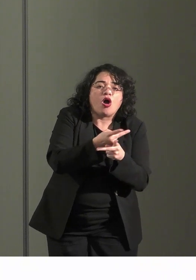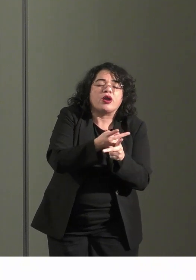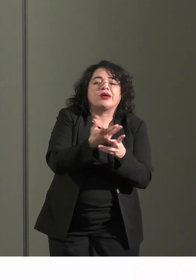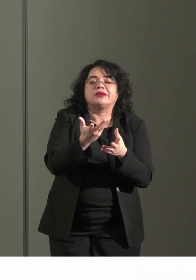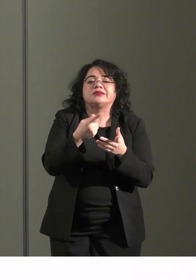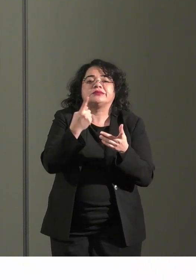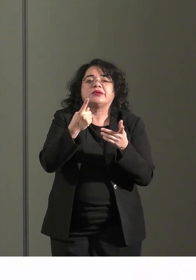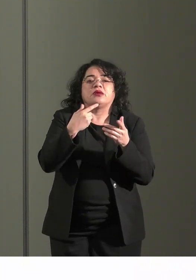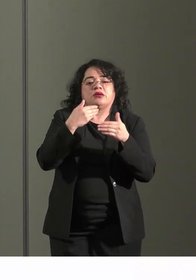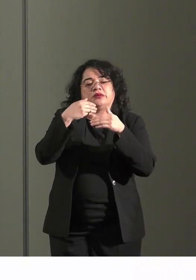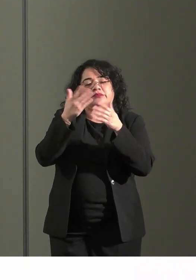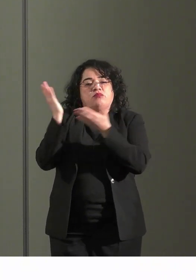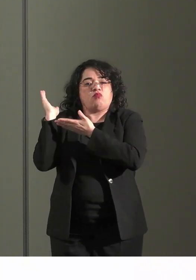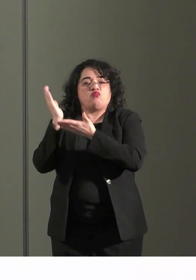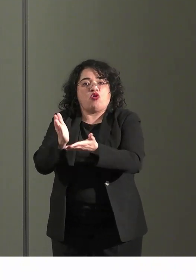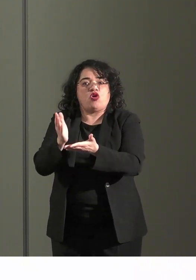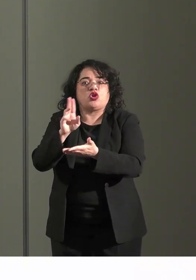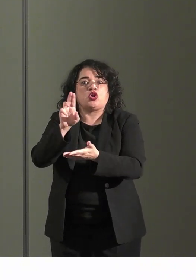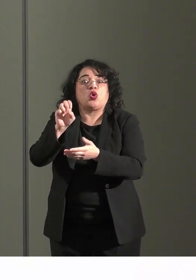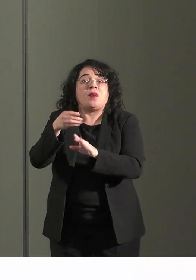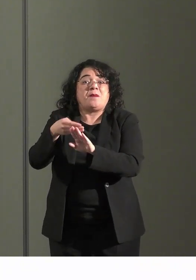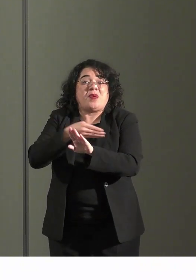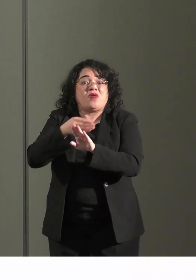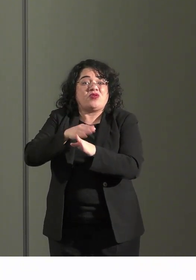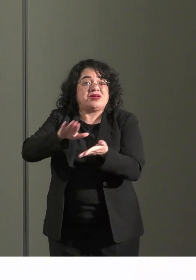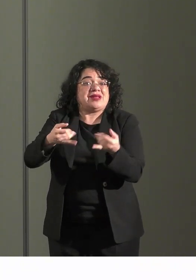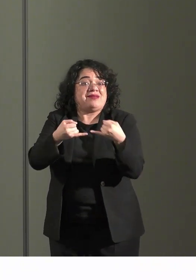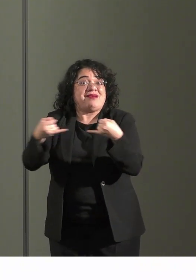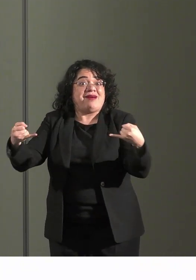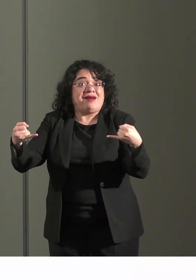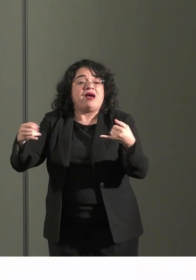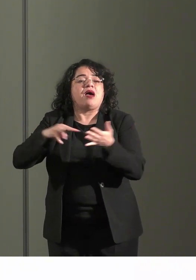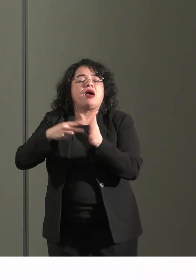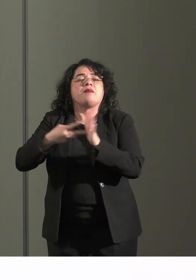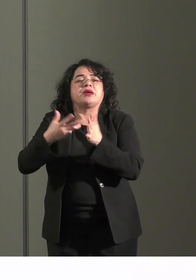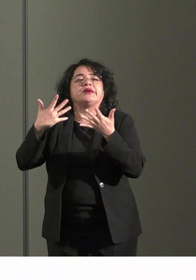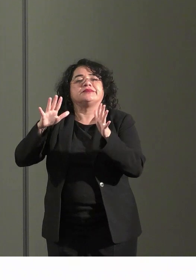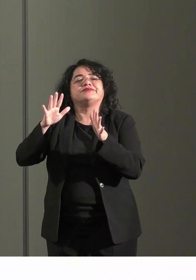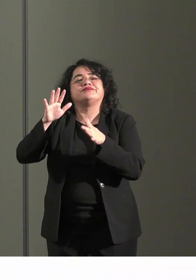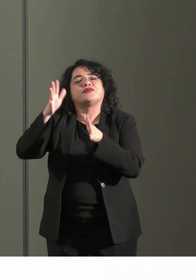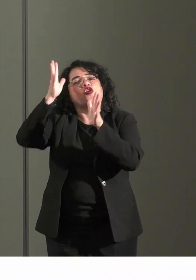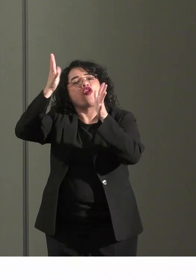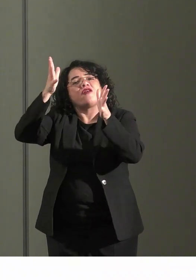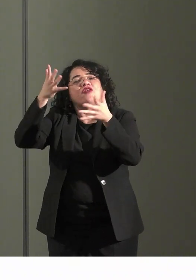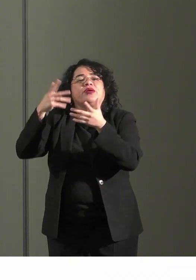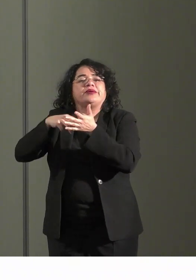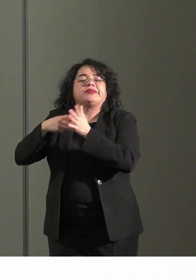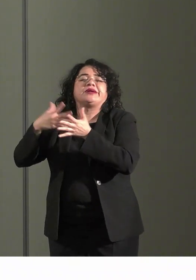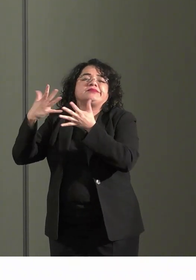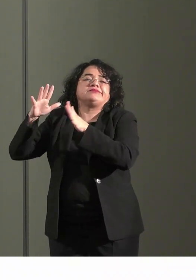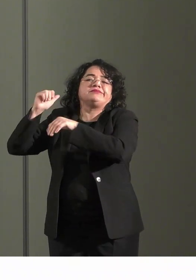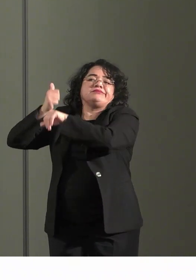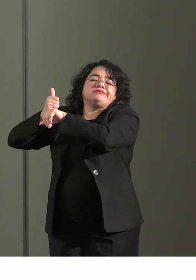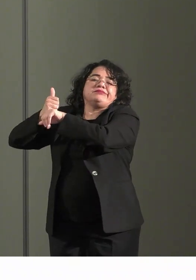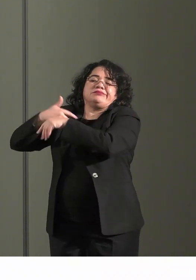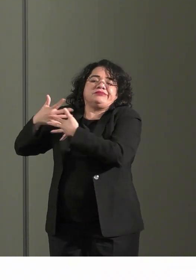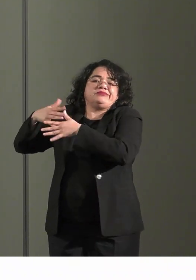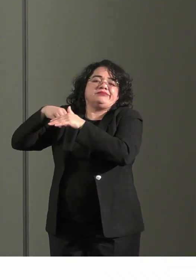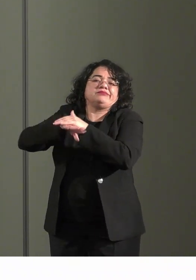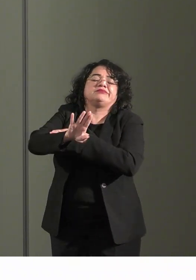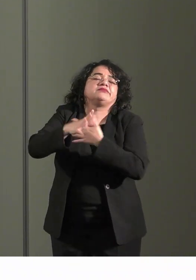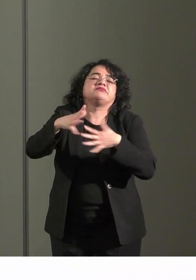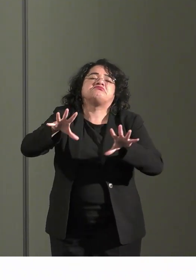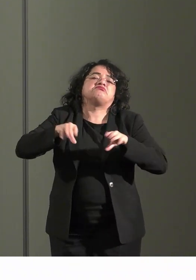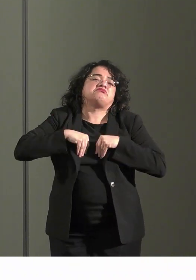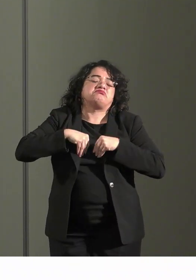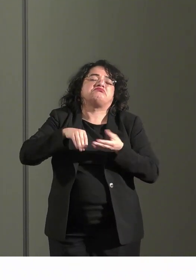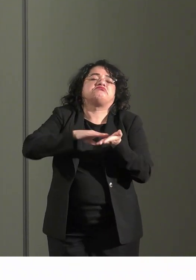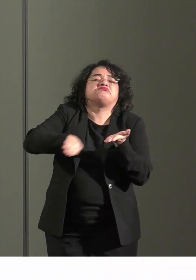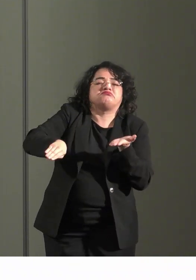into prior to the deadline it is grandfathered you don't need to comply. There is a wider sloth